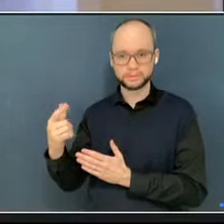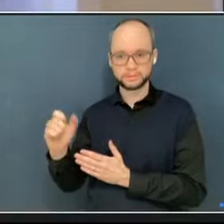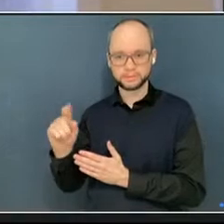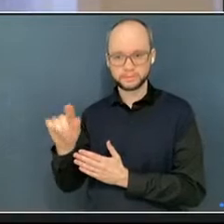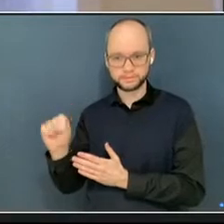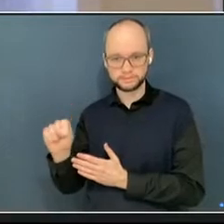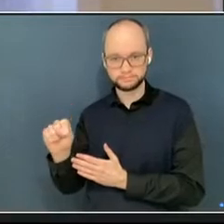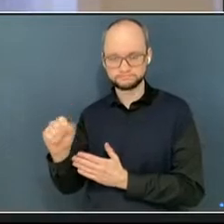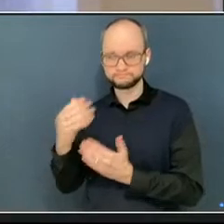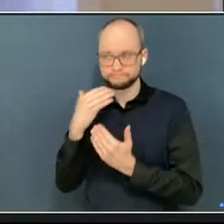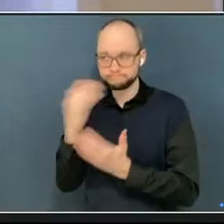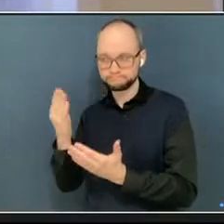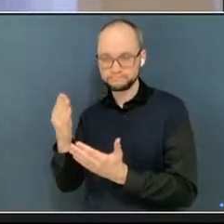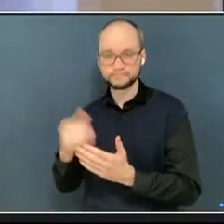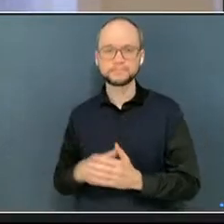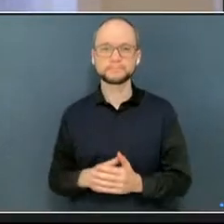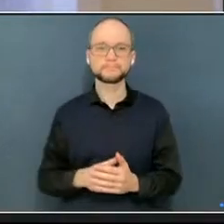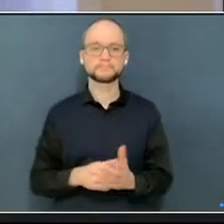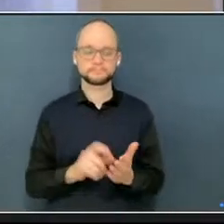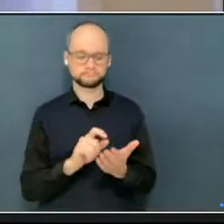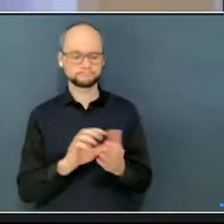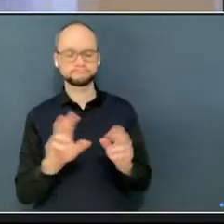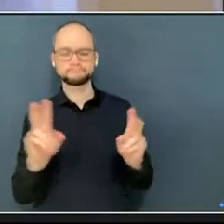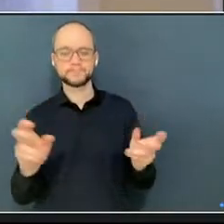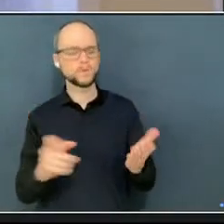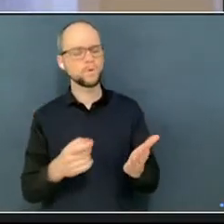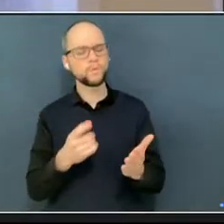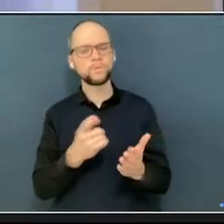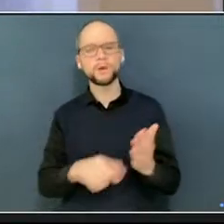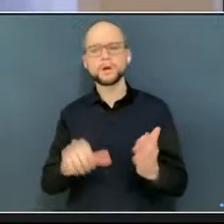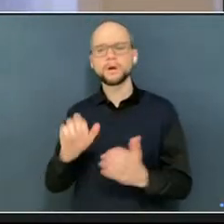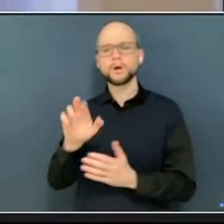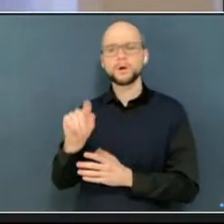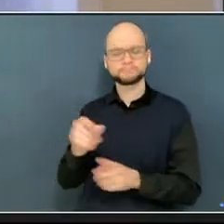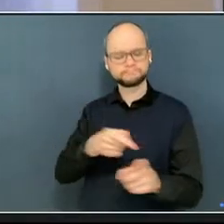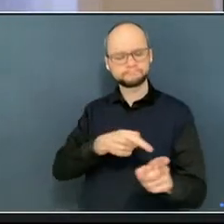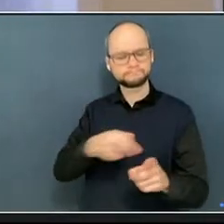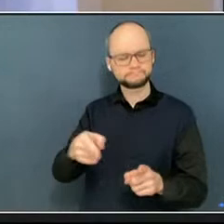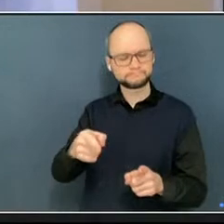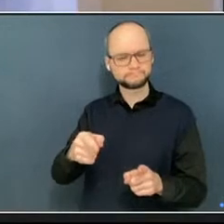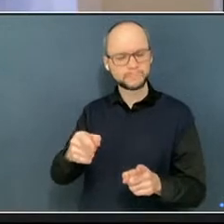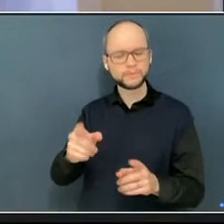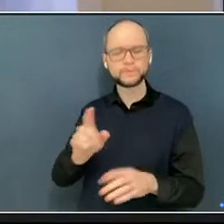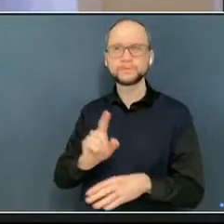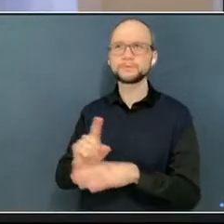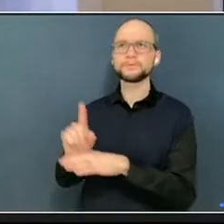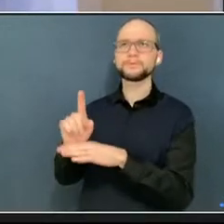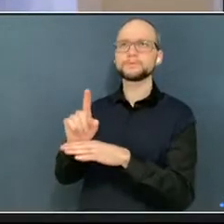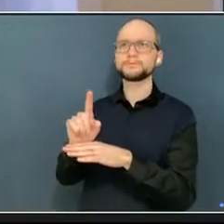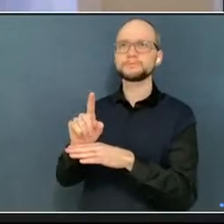What artist so noble has often been my fault as he who with far